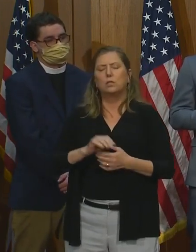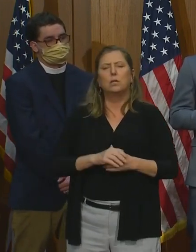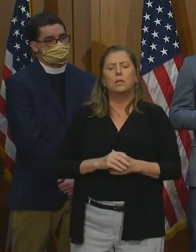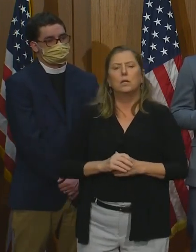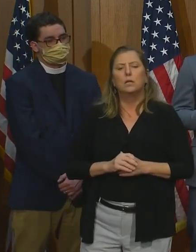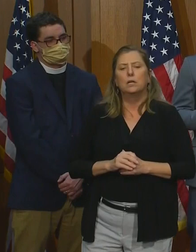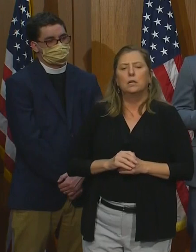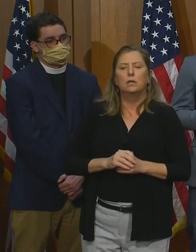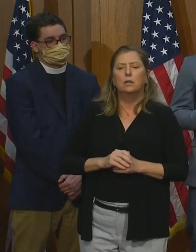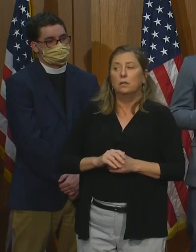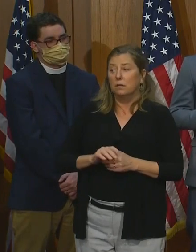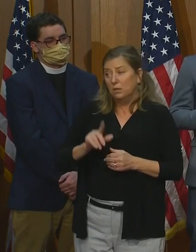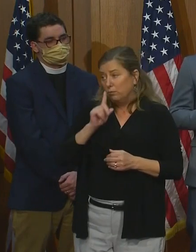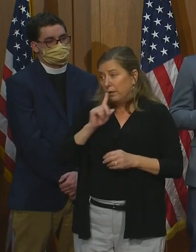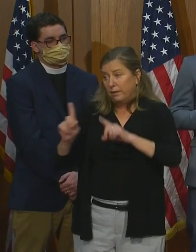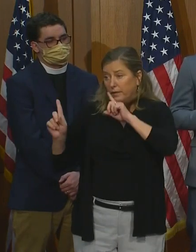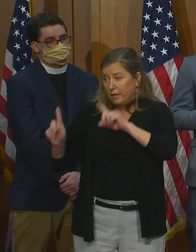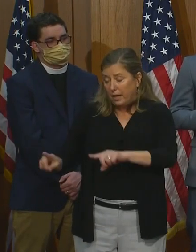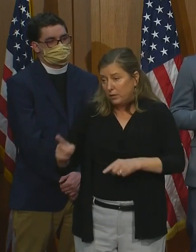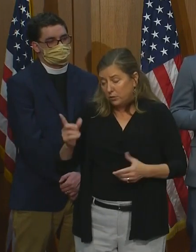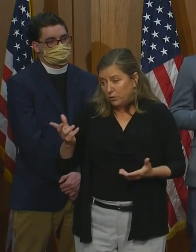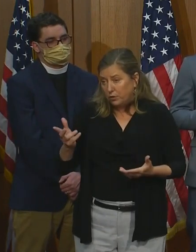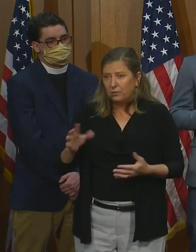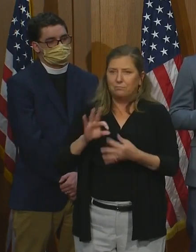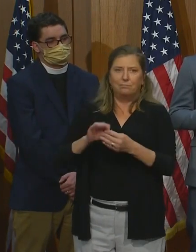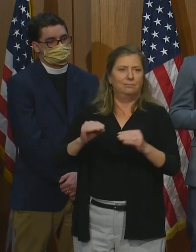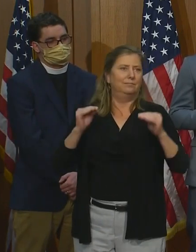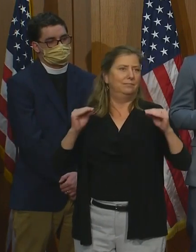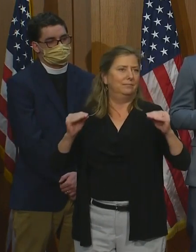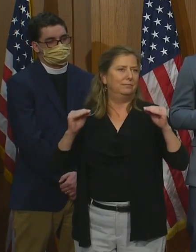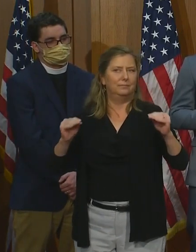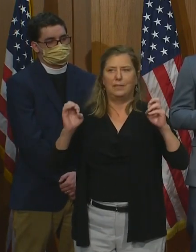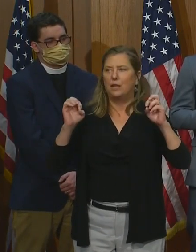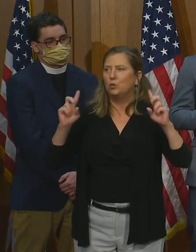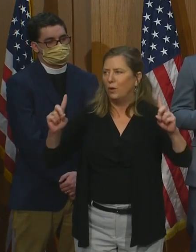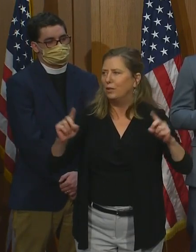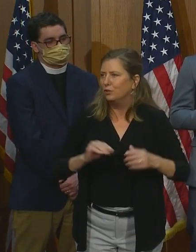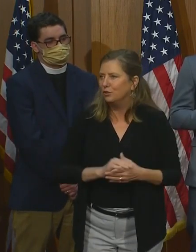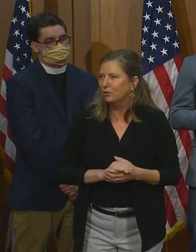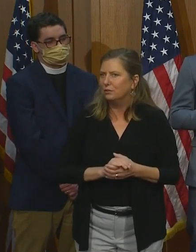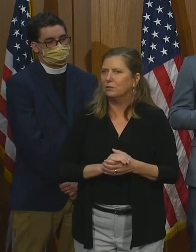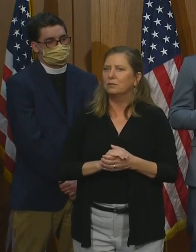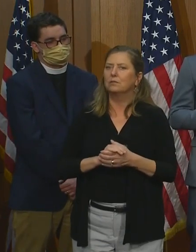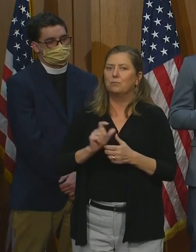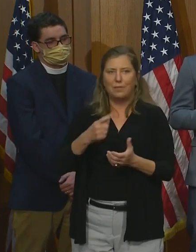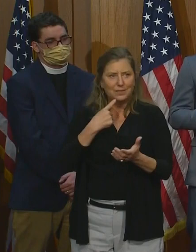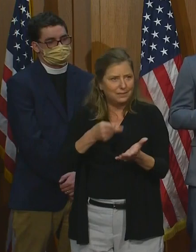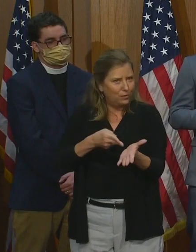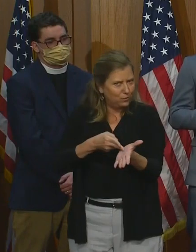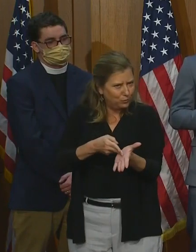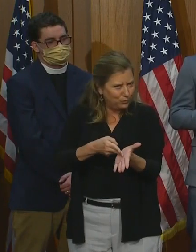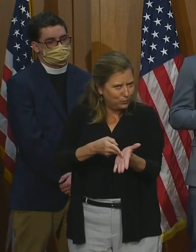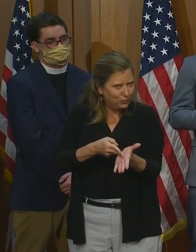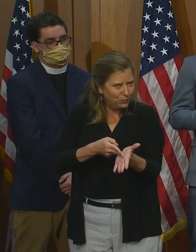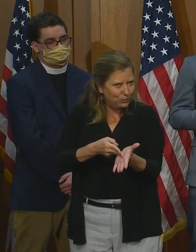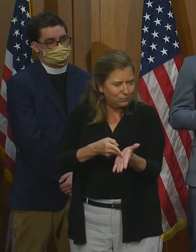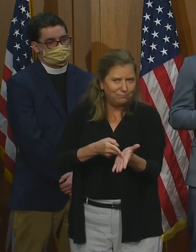THANK YOU. AND I THINK ANDRE THEY THE ANSWER TO THAT IS IT'S